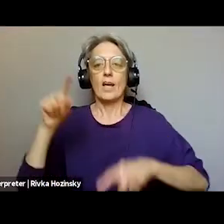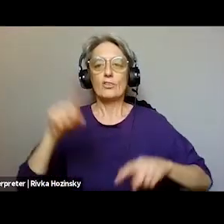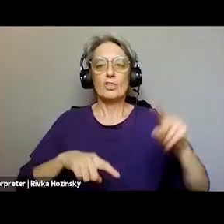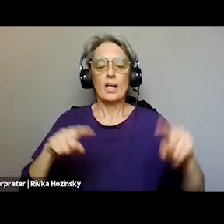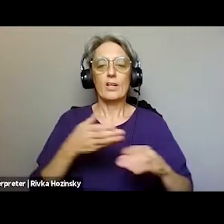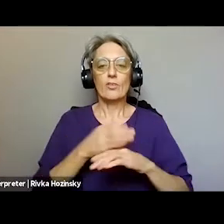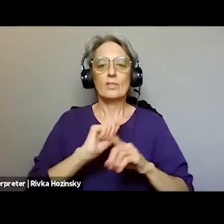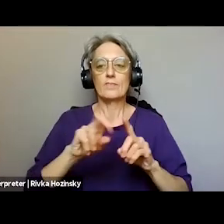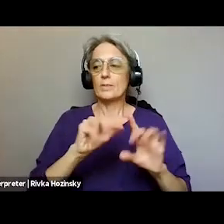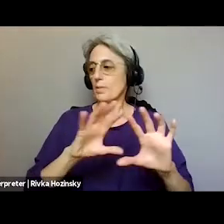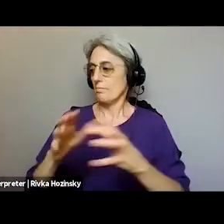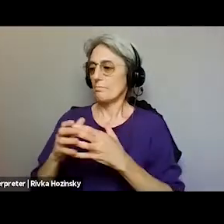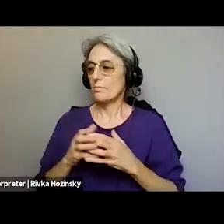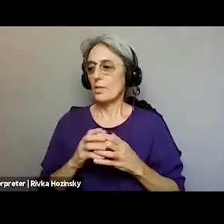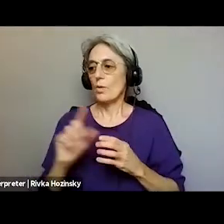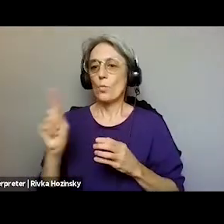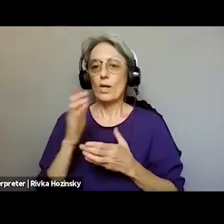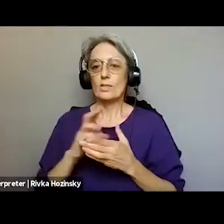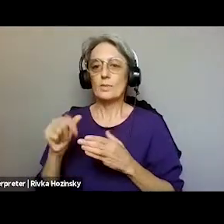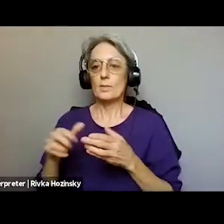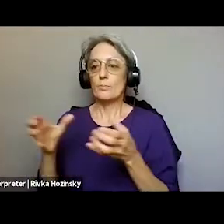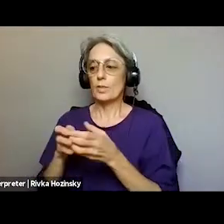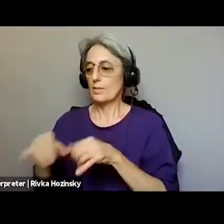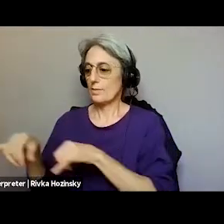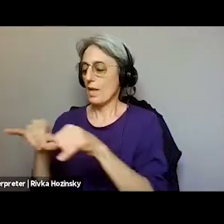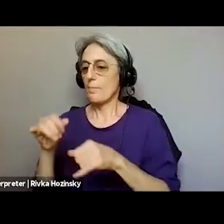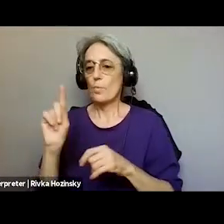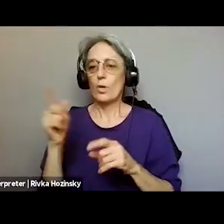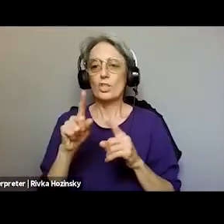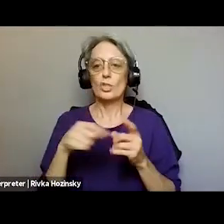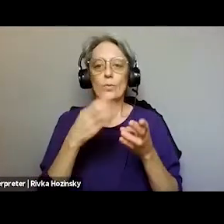we lump disabilities together? Where do we look at individual disabilities? Misclassification